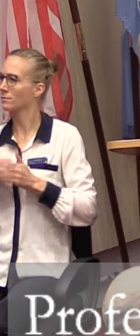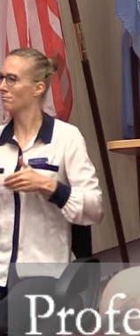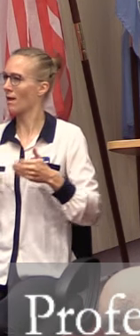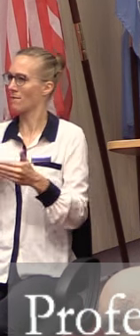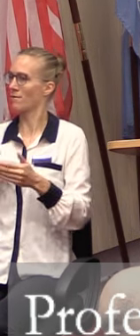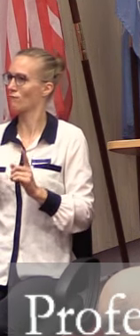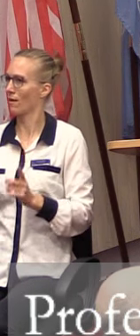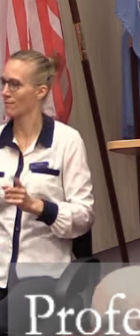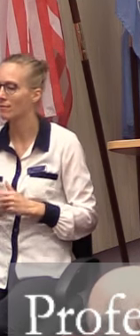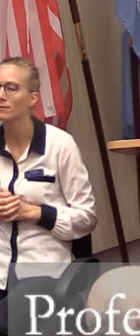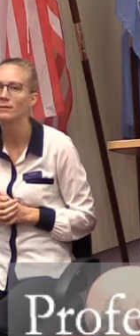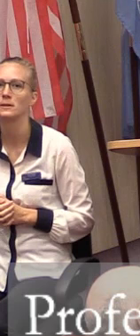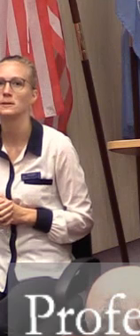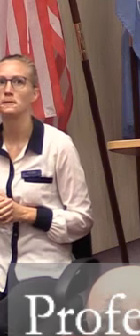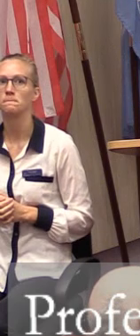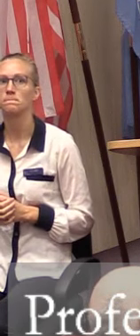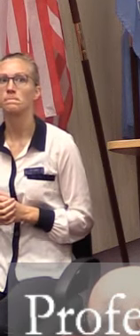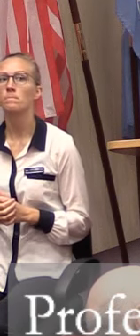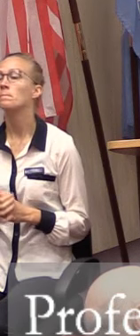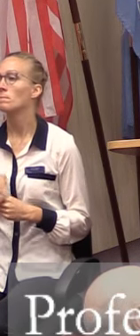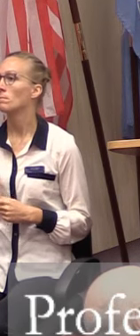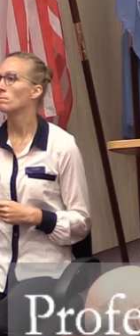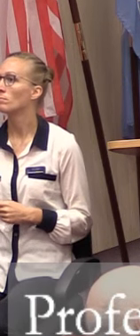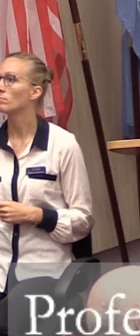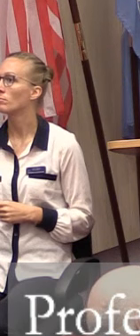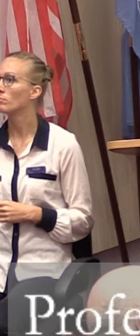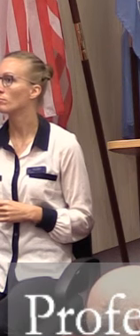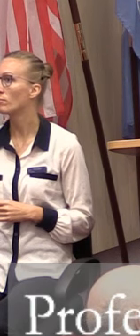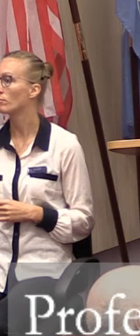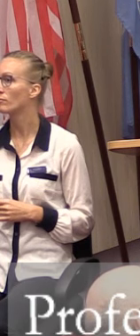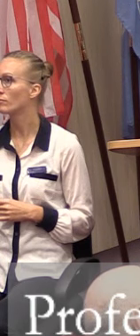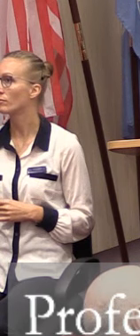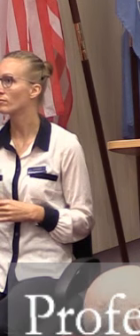continue with some of the fundamentals that we always cover, what is a treaty, how do